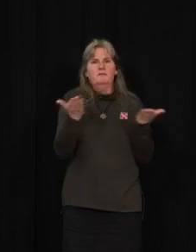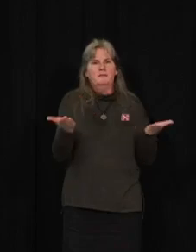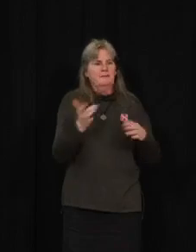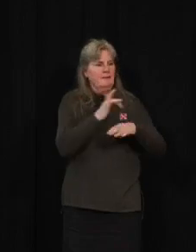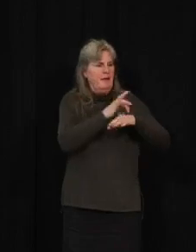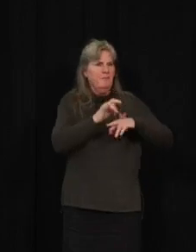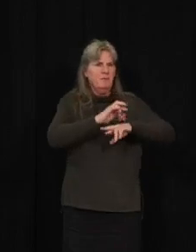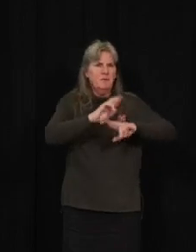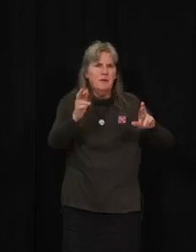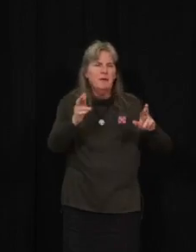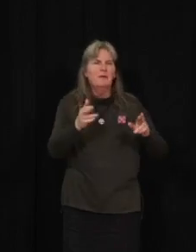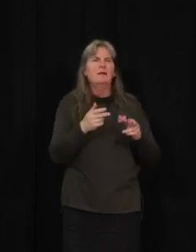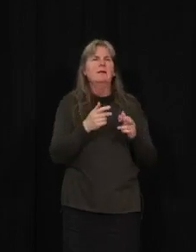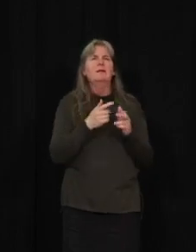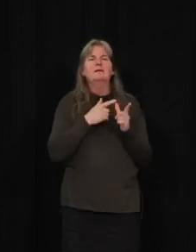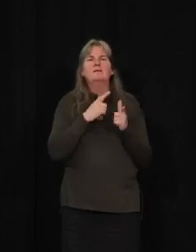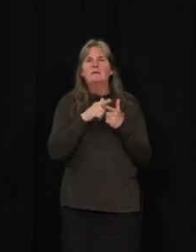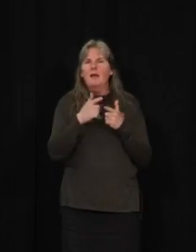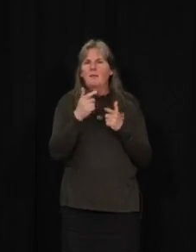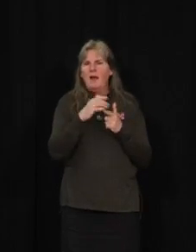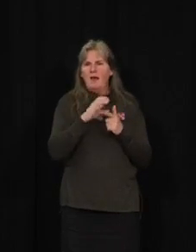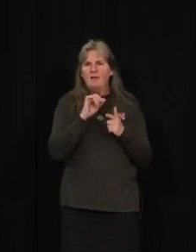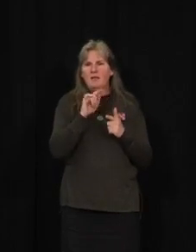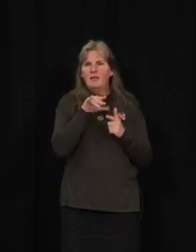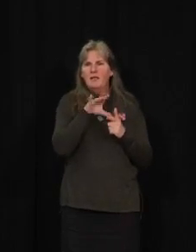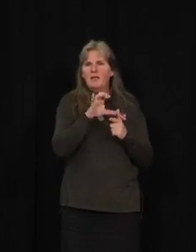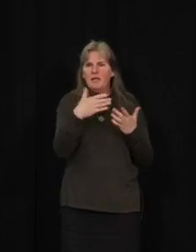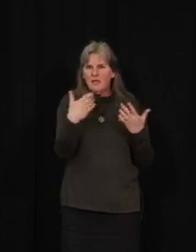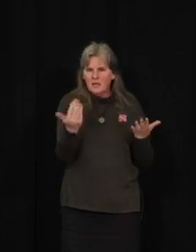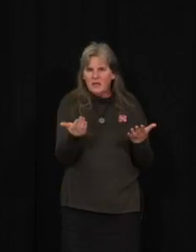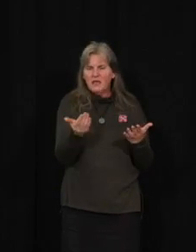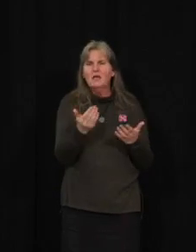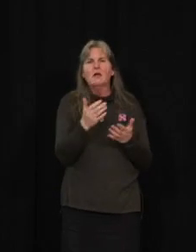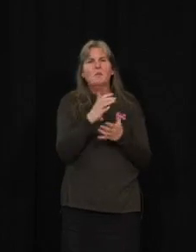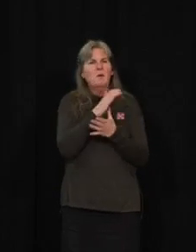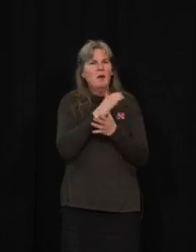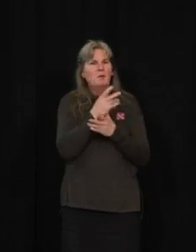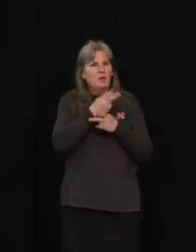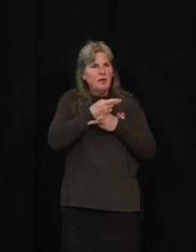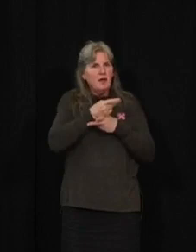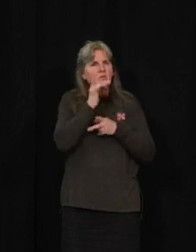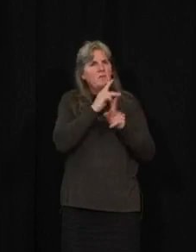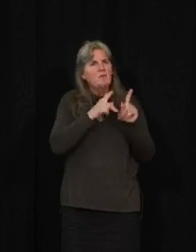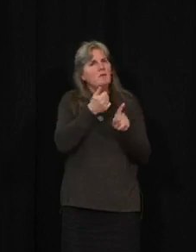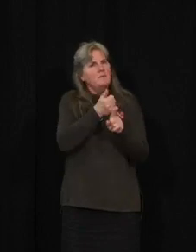clinic in Whitehorse is the primary clear-cut -- care clinic for these individuals-- for